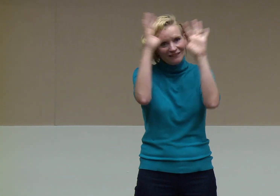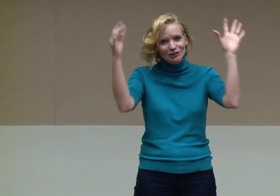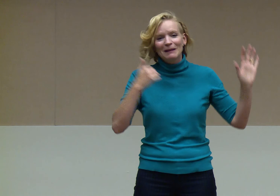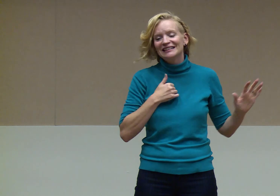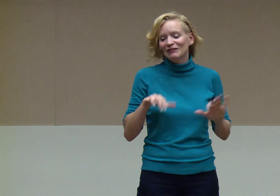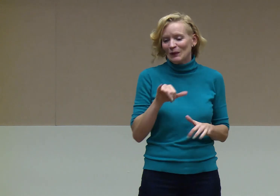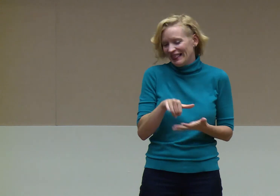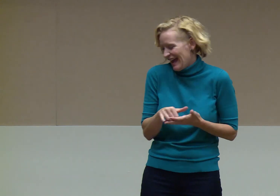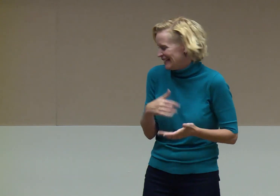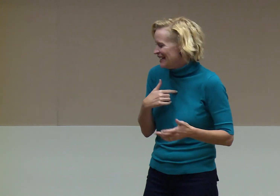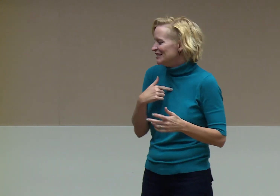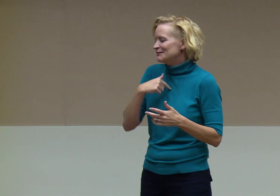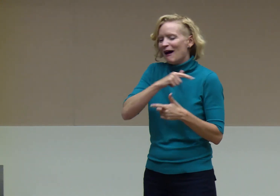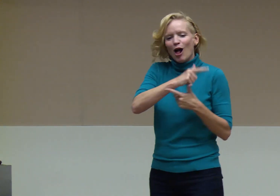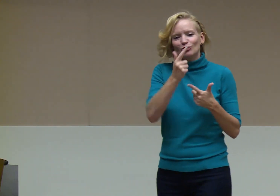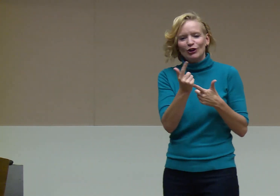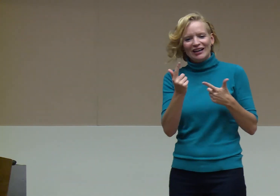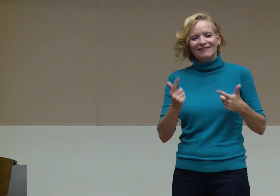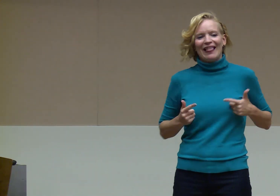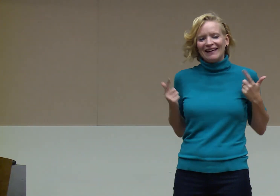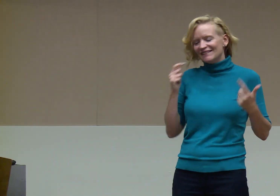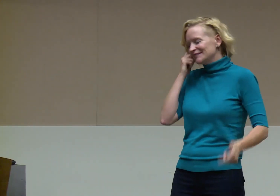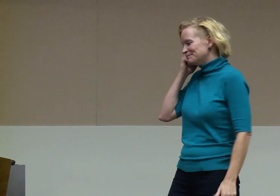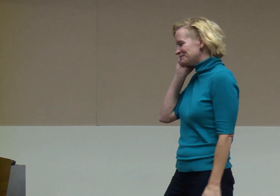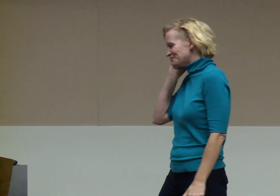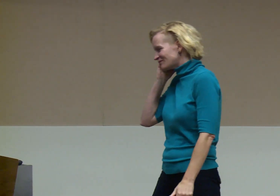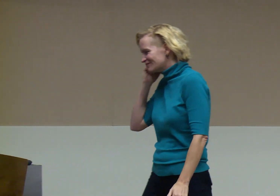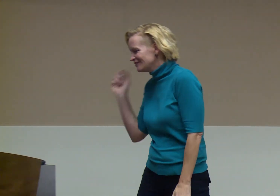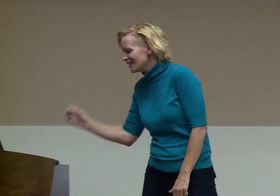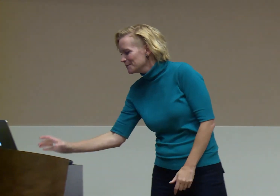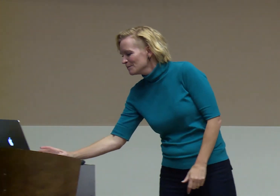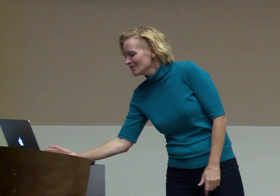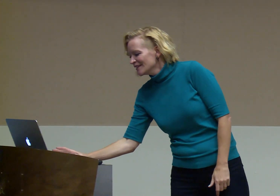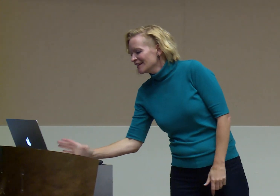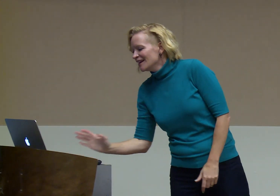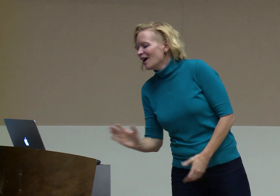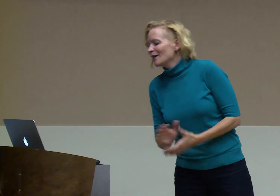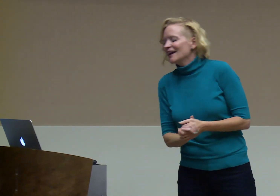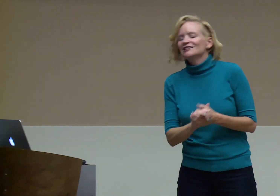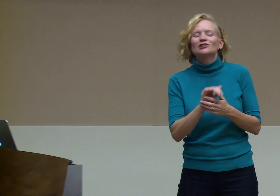Now, I still envision myself doing this. I had to give up a little-- you know, sacrifice a little bit